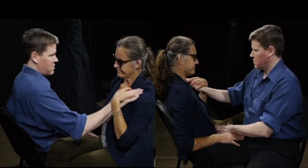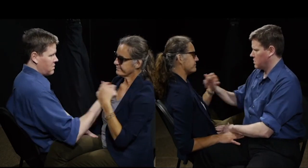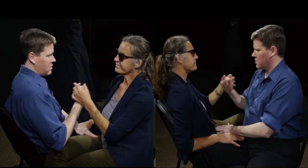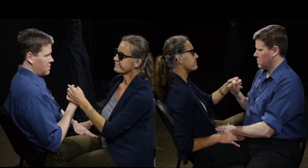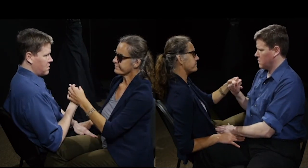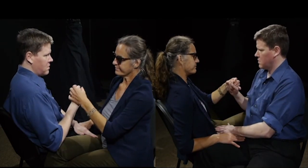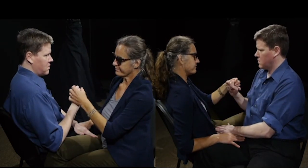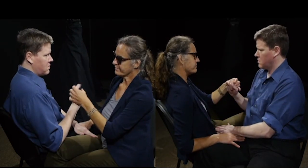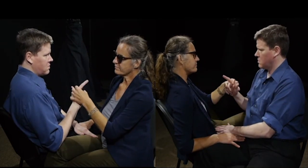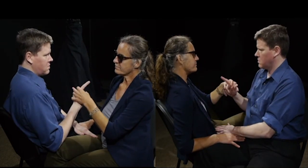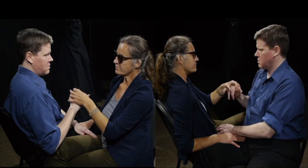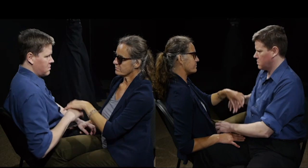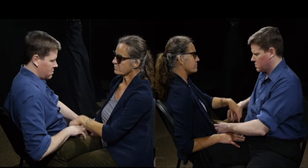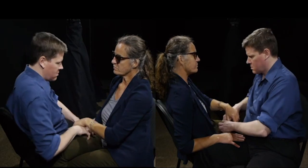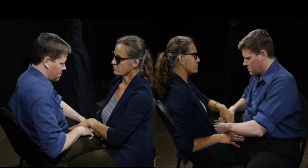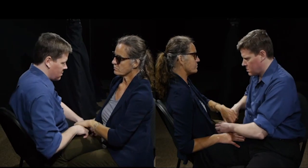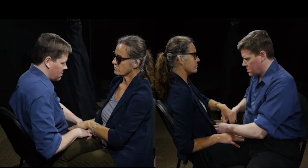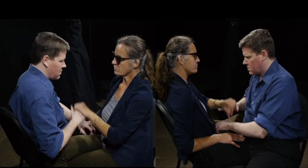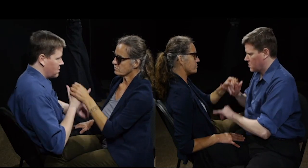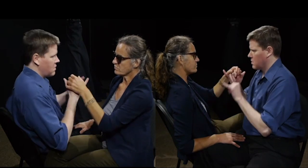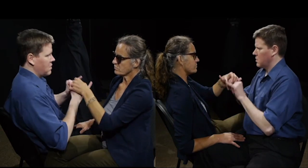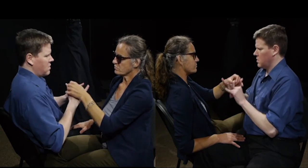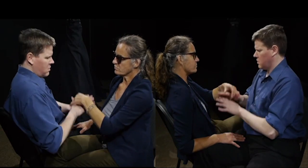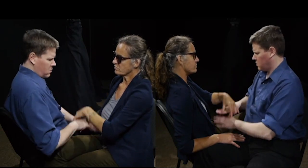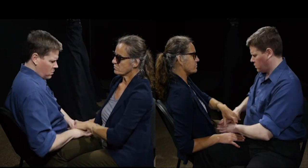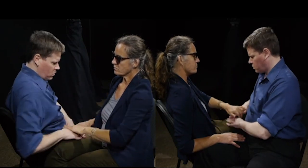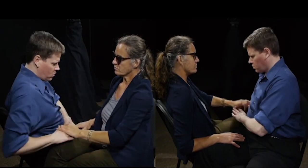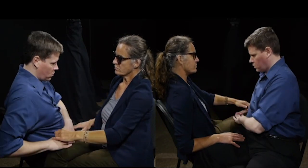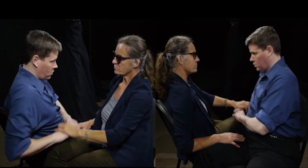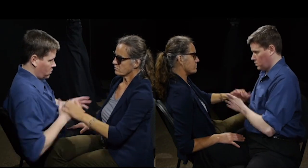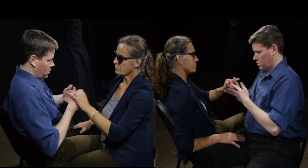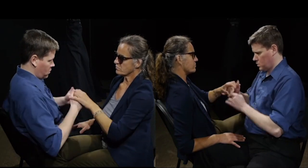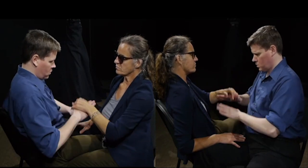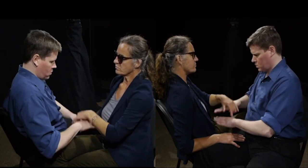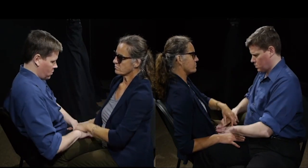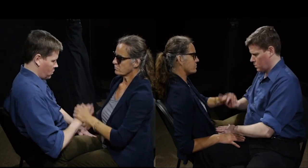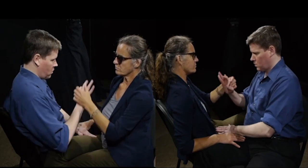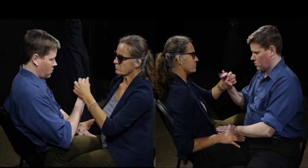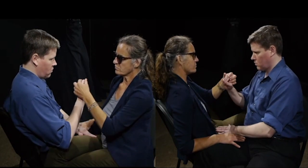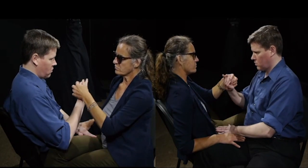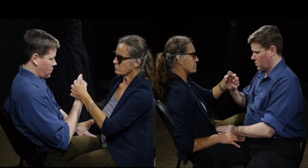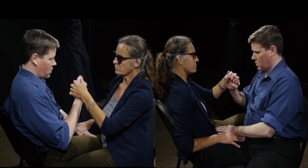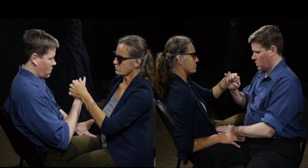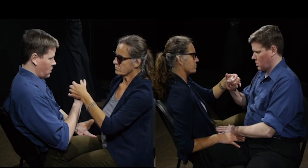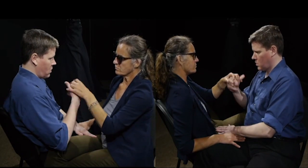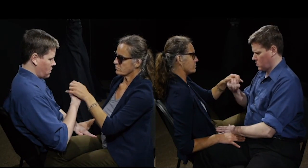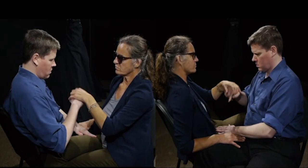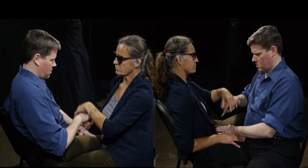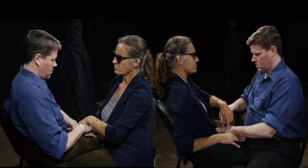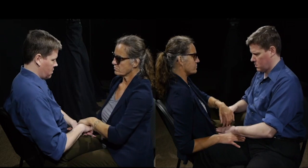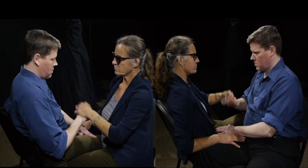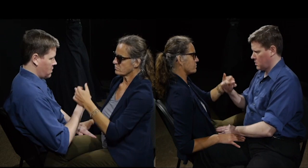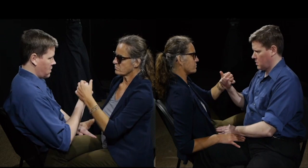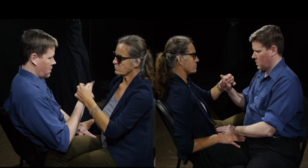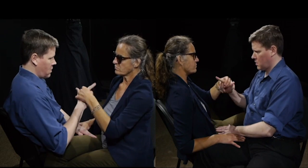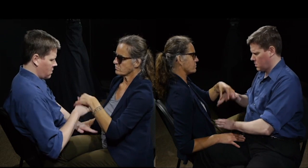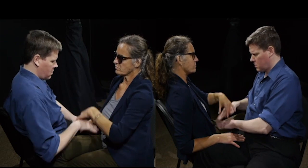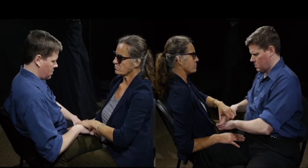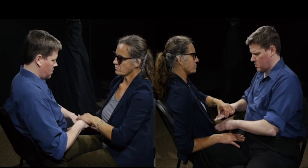Meanwhile, we are stuck with these ASL words, which along with fingerspelled English words, are part of our foreign vocabulary.